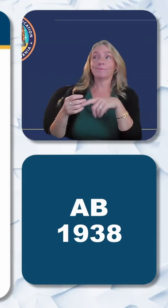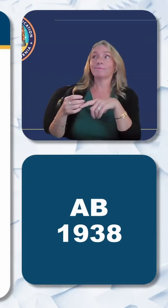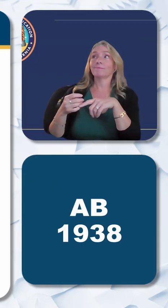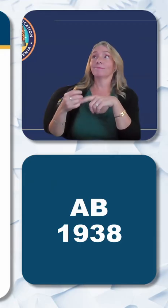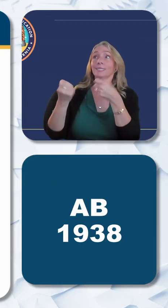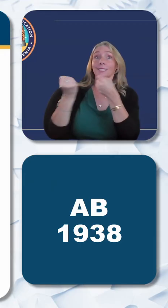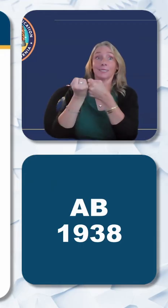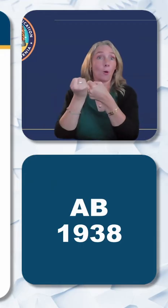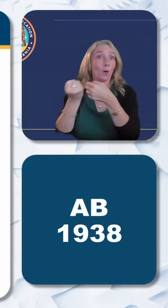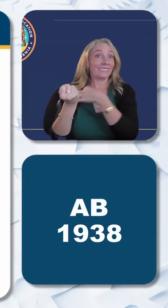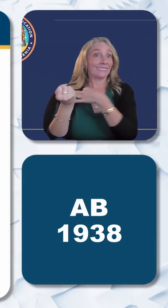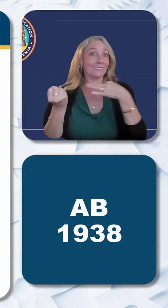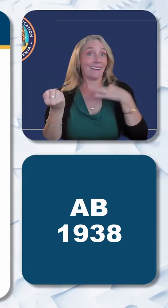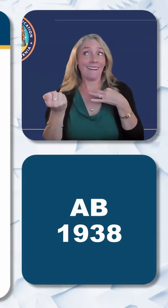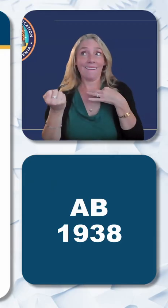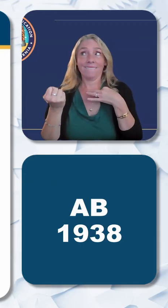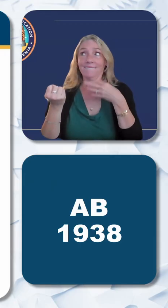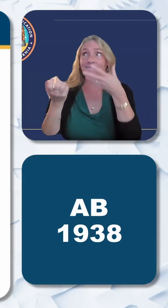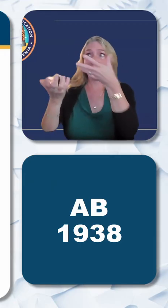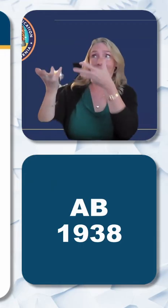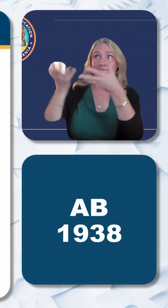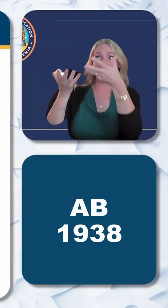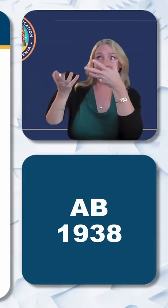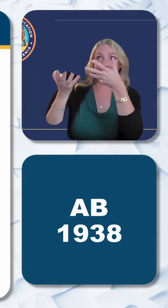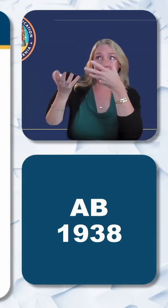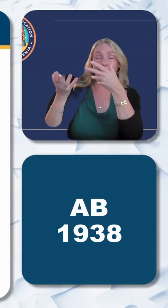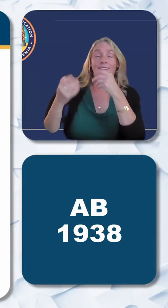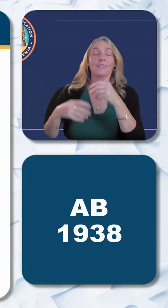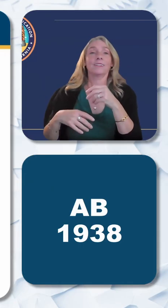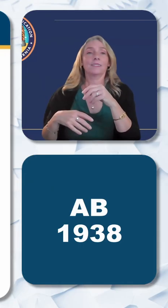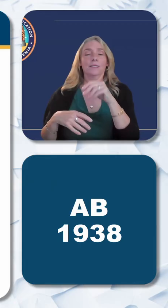my school administrators, my support staff that are in place for me.